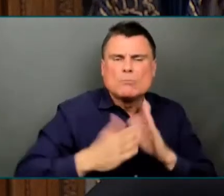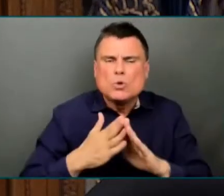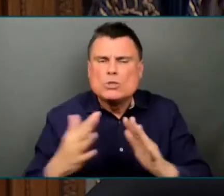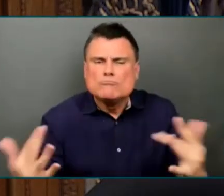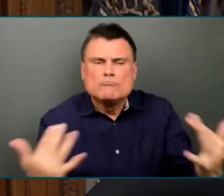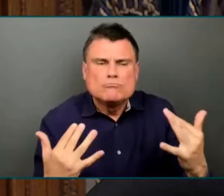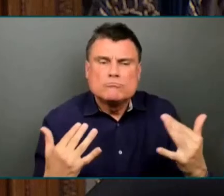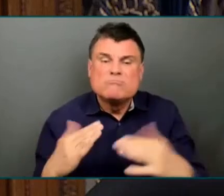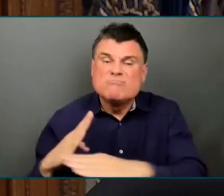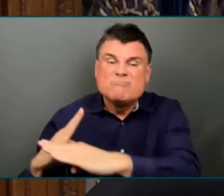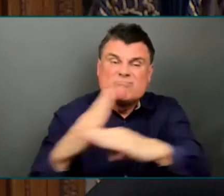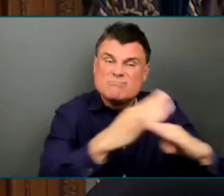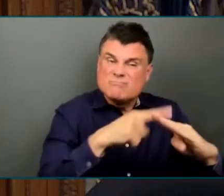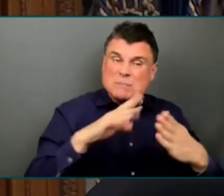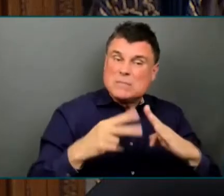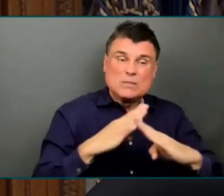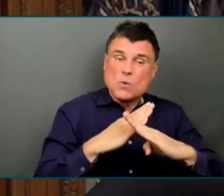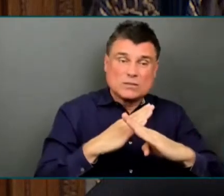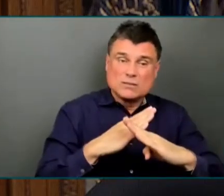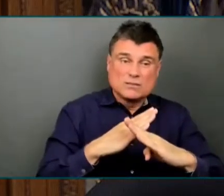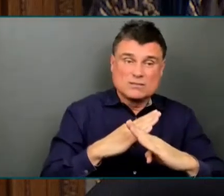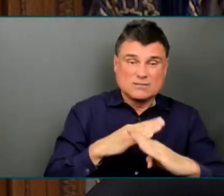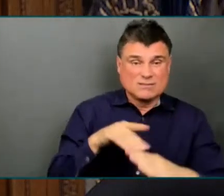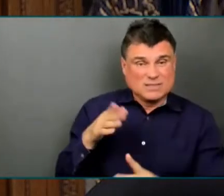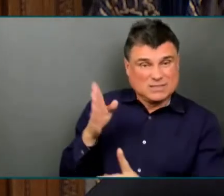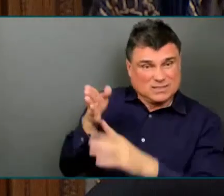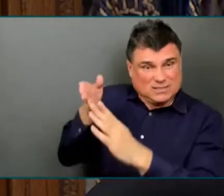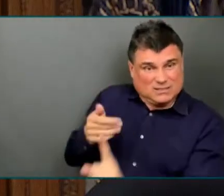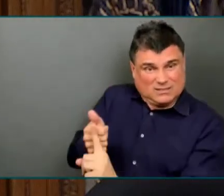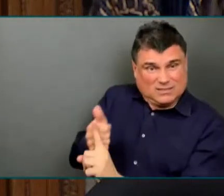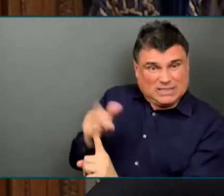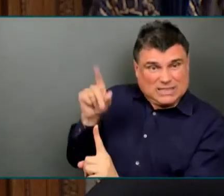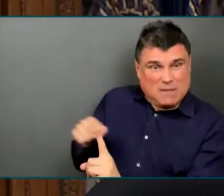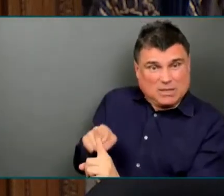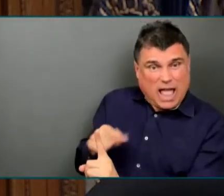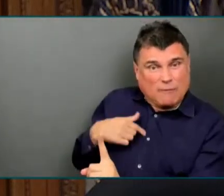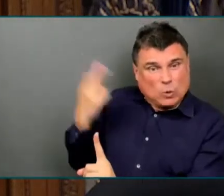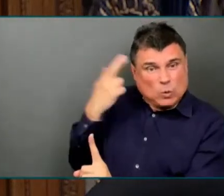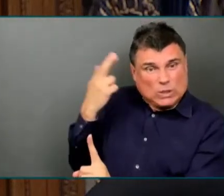of their personal problems but rather inadequate policy and design that hasn’t kept them in mind.